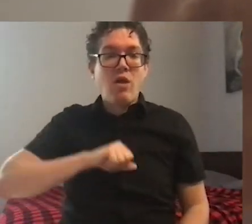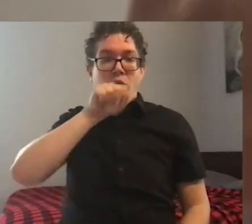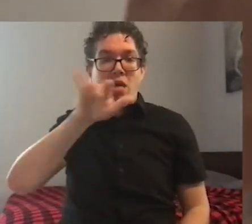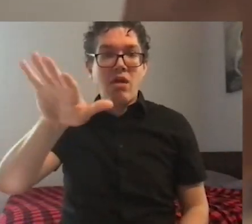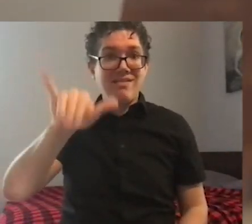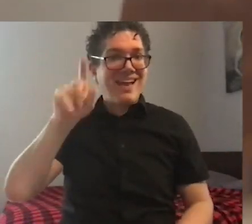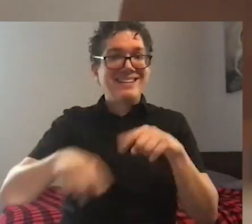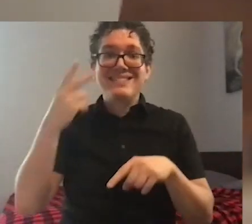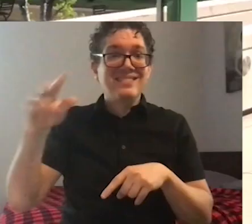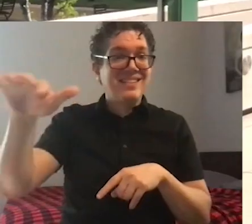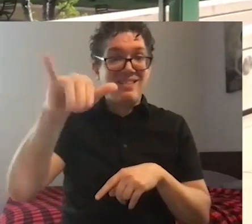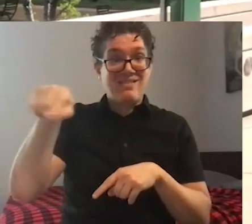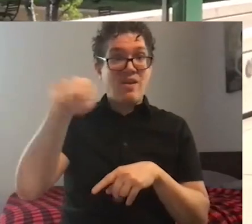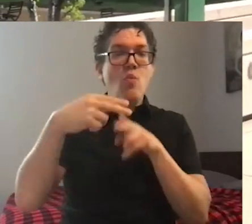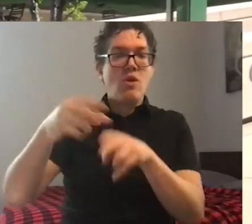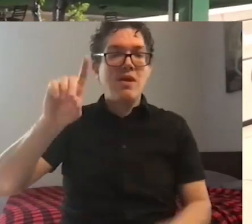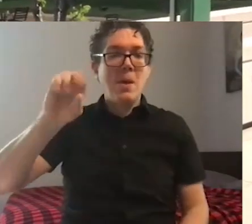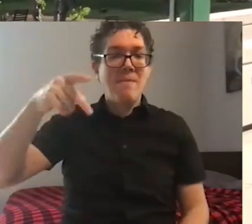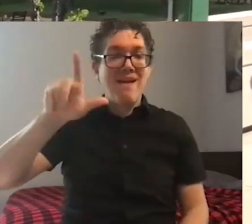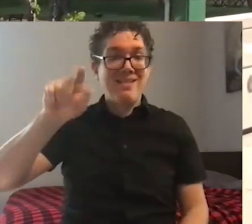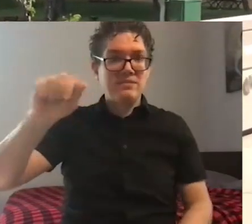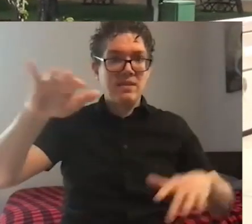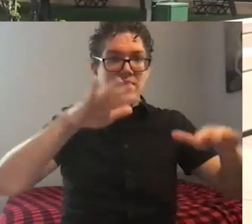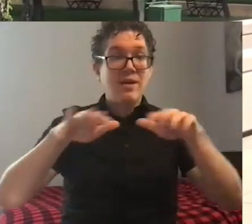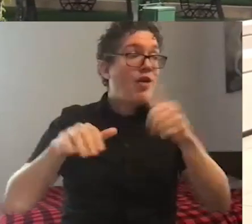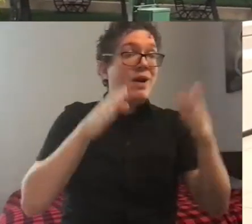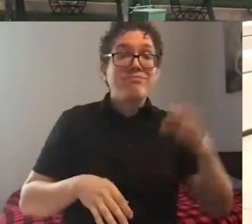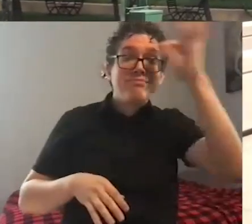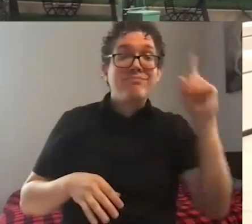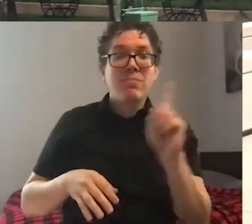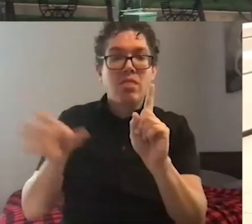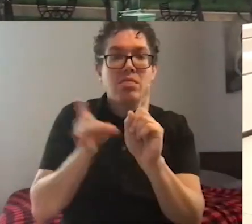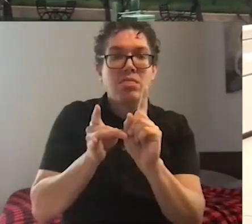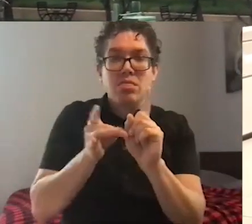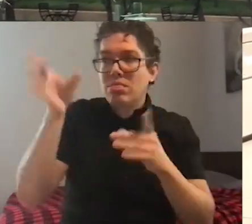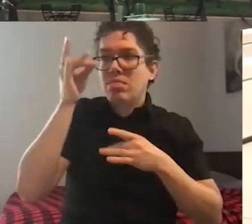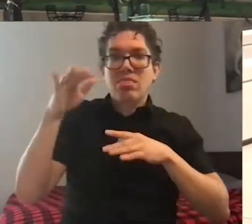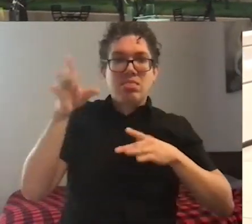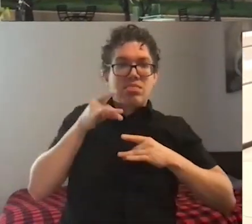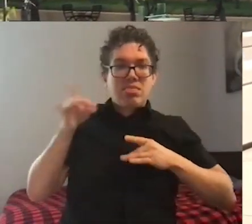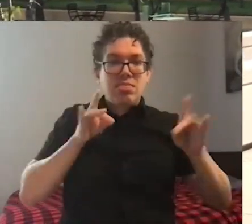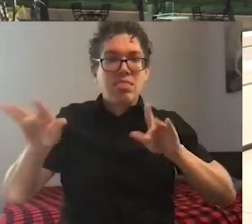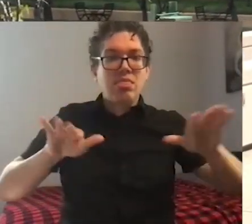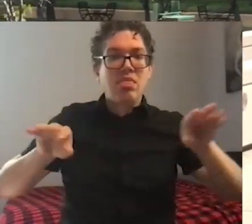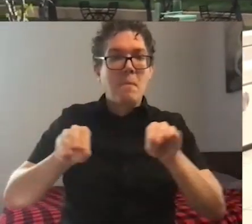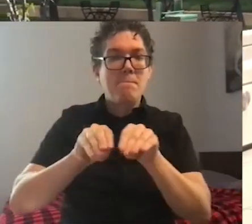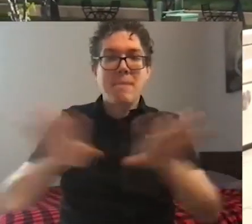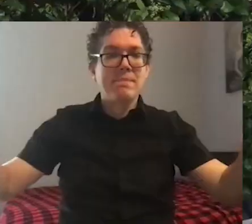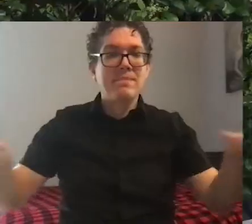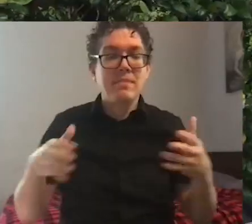cough, or if you contact someone who's ill and then touch your face, say rubbing your eyes or nose.